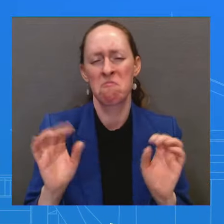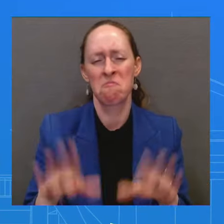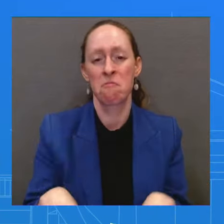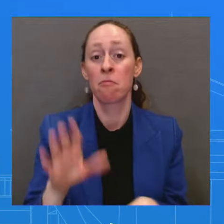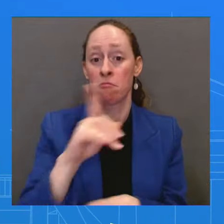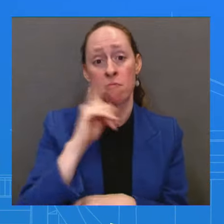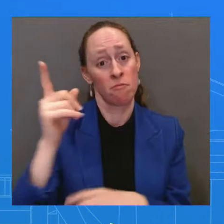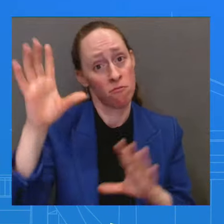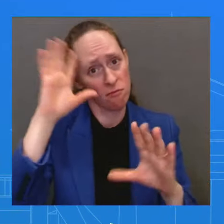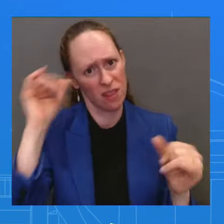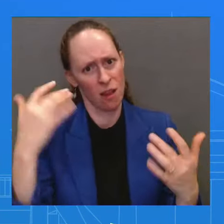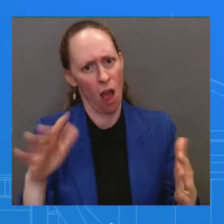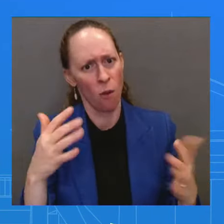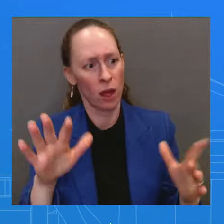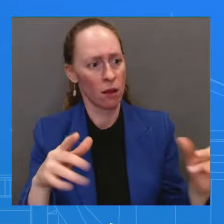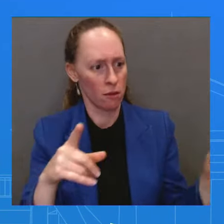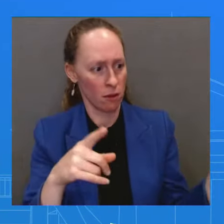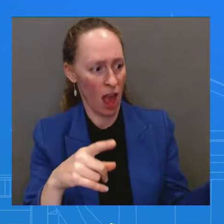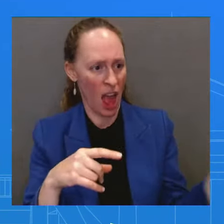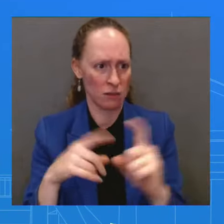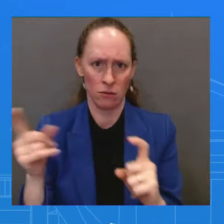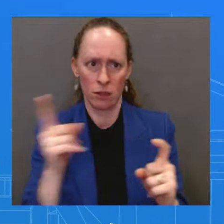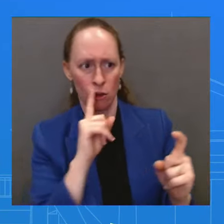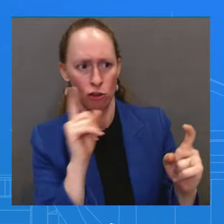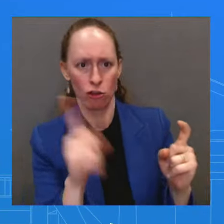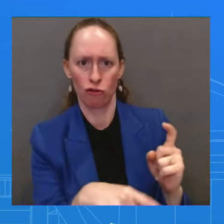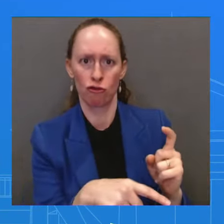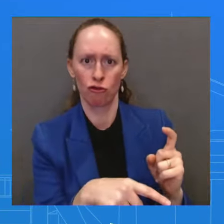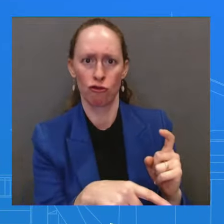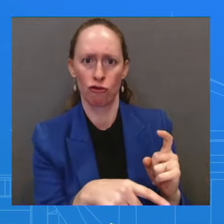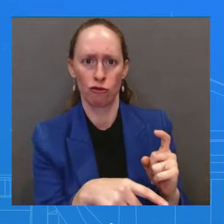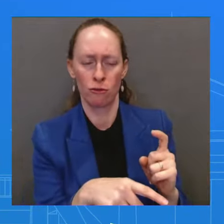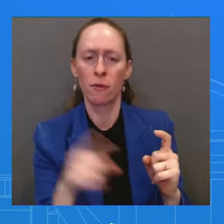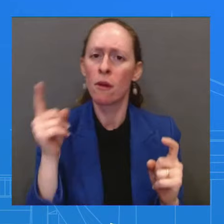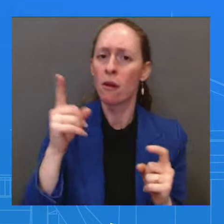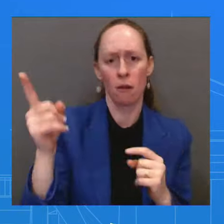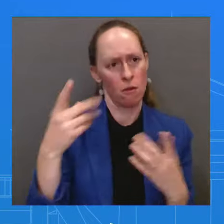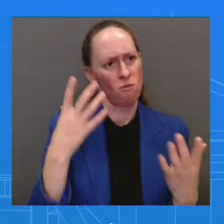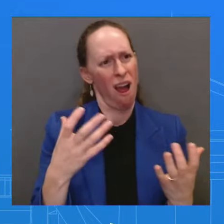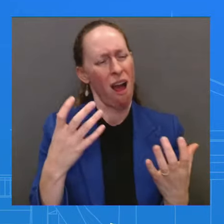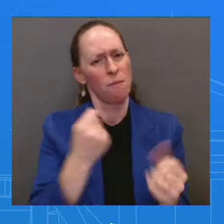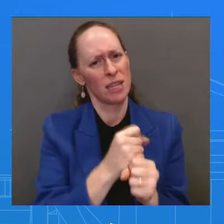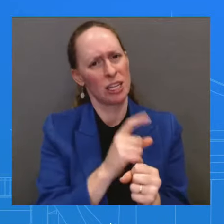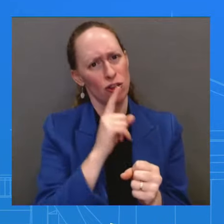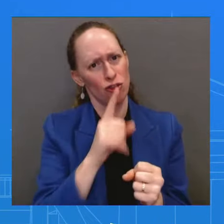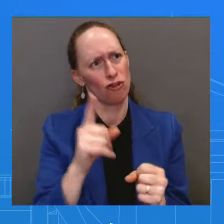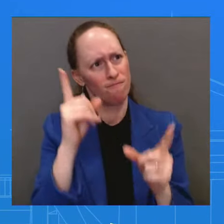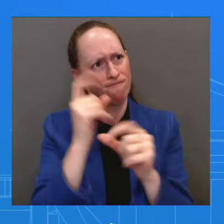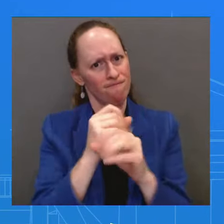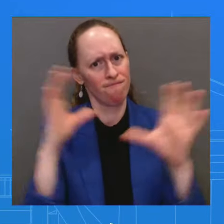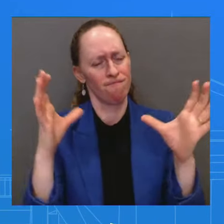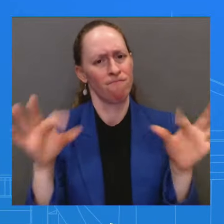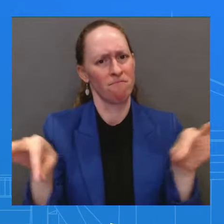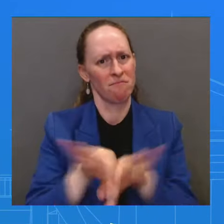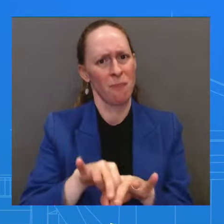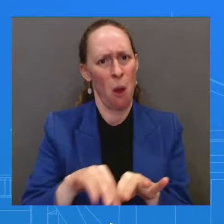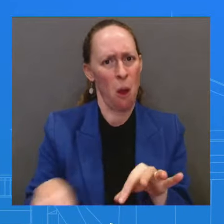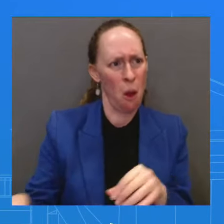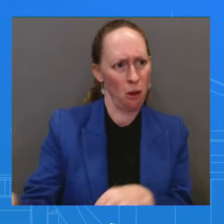that he wants to lay out how important it is to continue -- he wants -- continue to fund -- continue that funding for Ukraine.